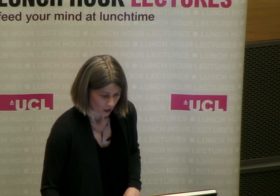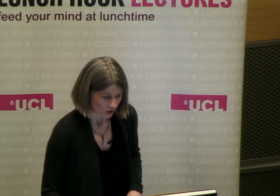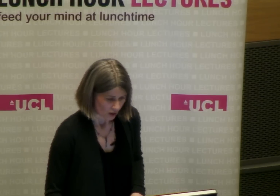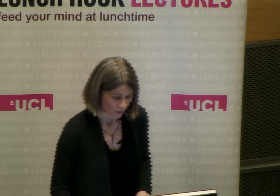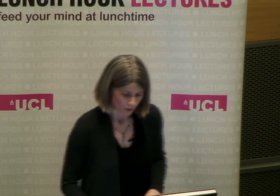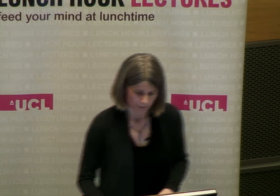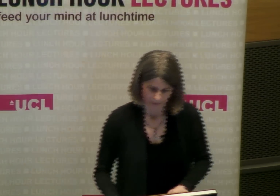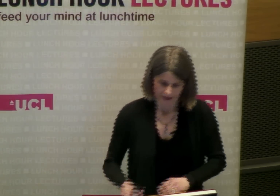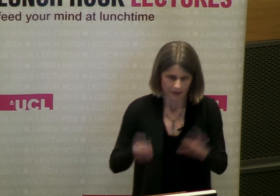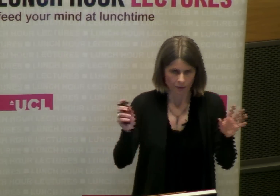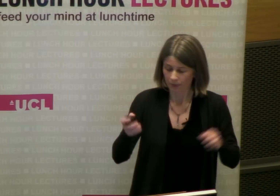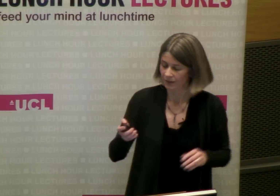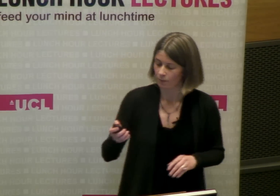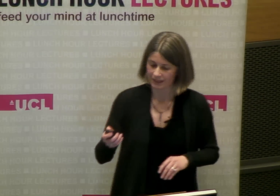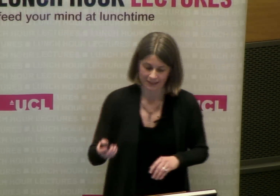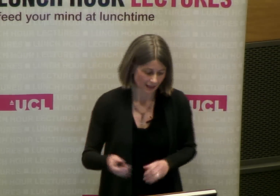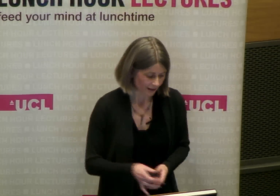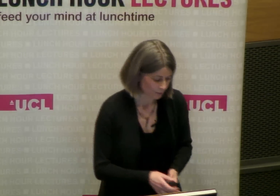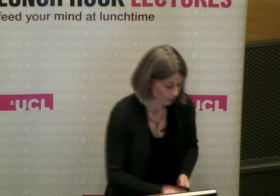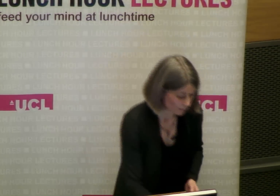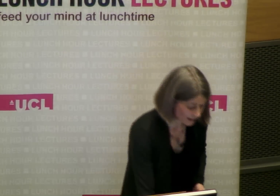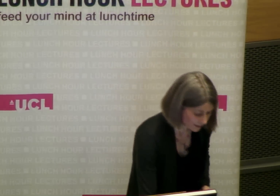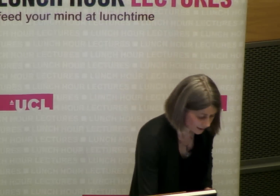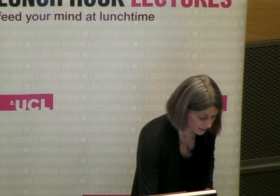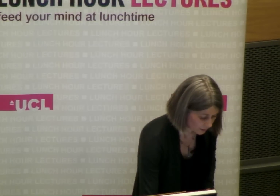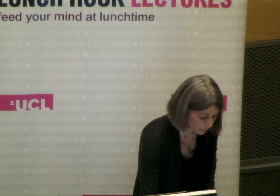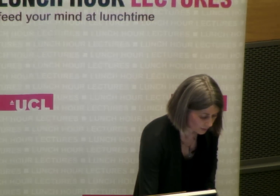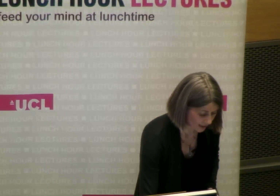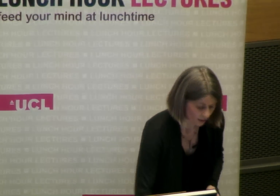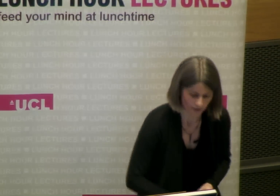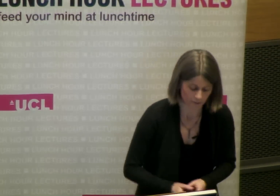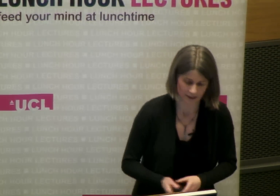This is a bit of a busy slide, but the main thing to take away